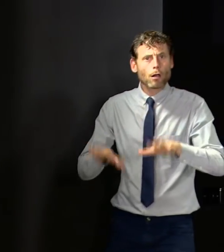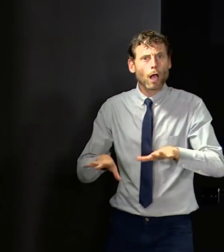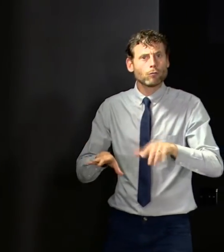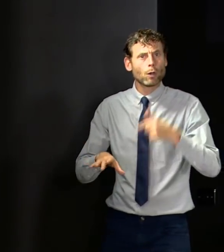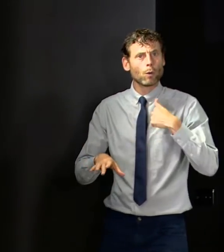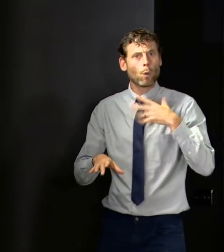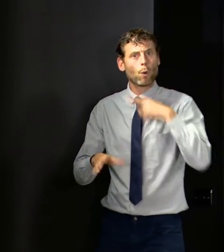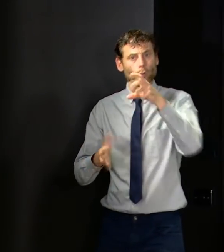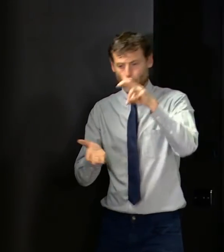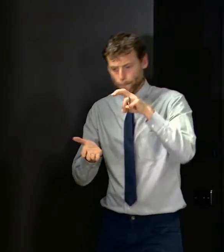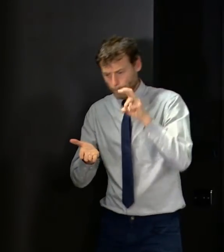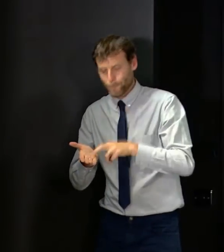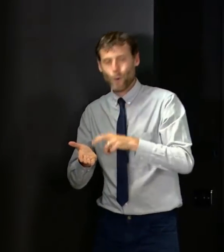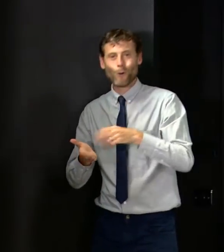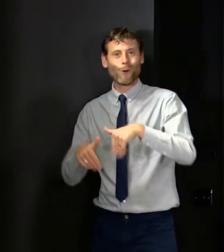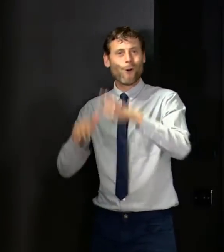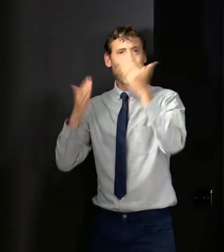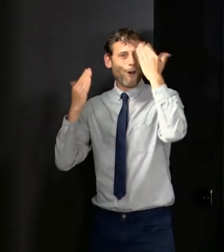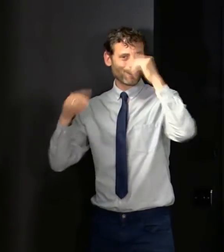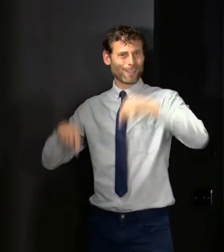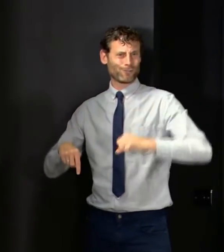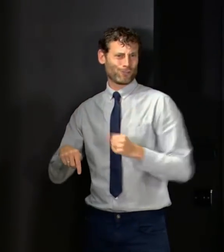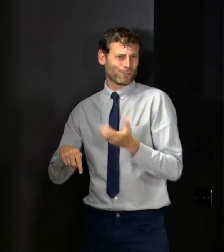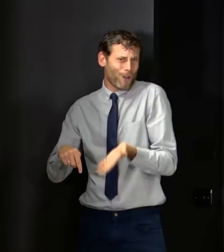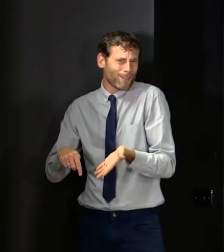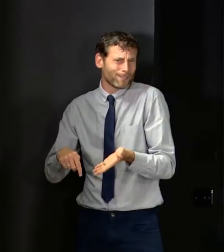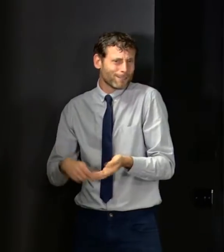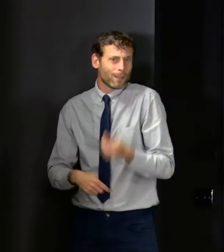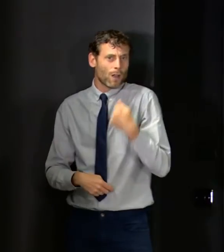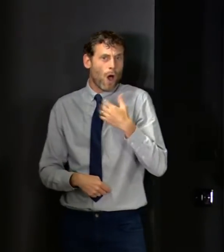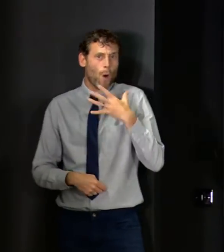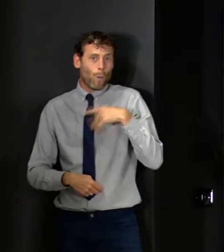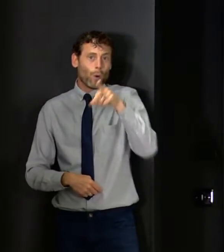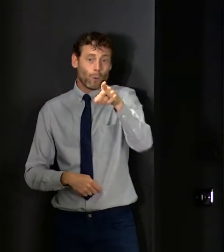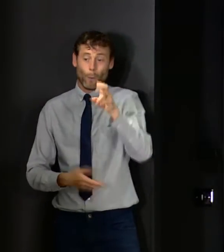But we want them to do so knowing that where they go they will be safe, and we want people